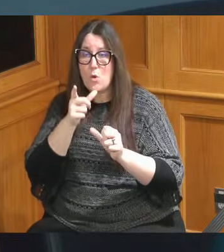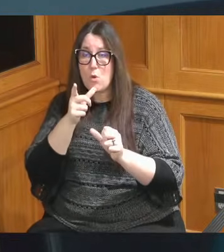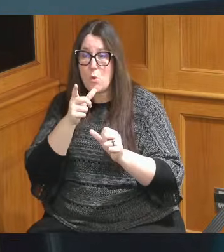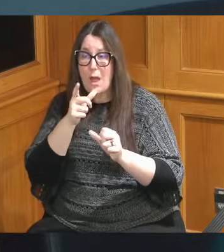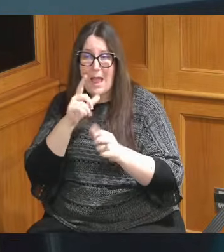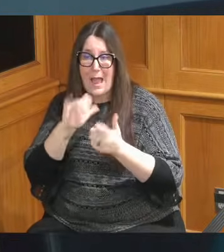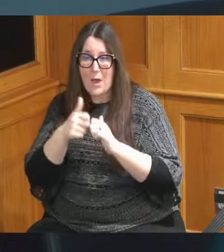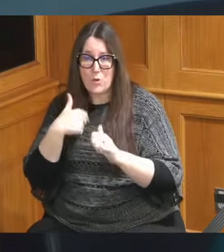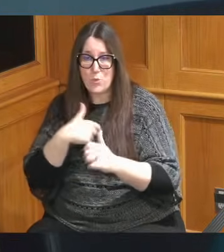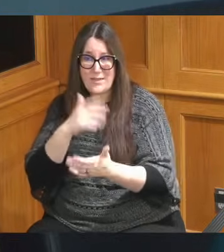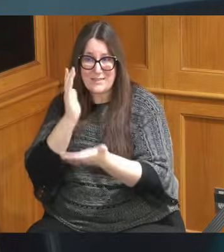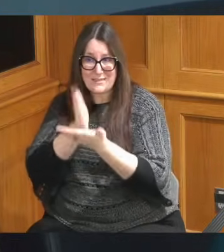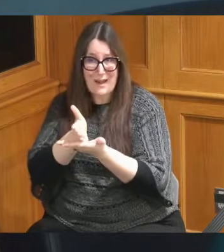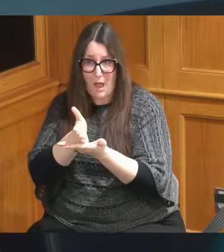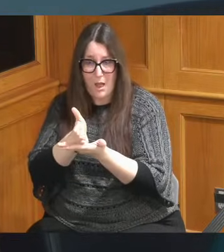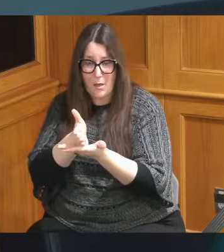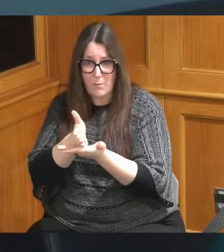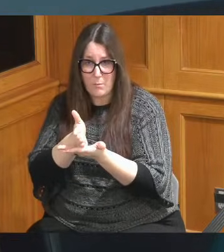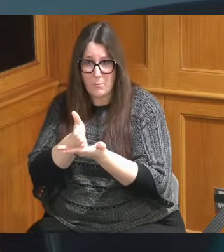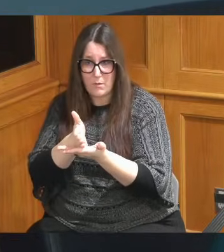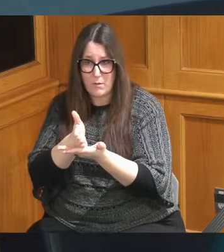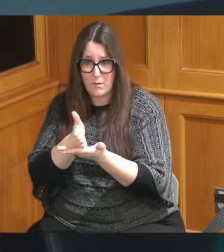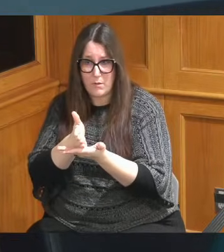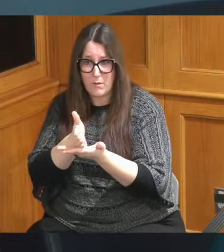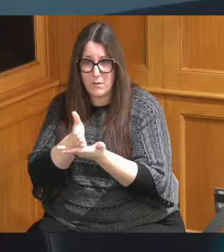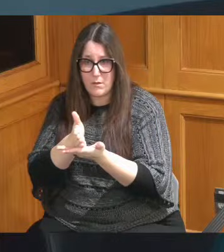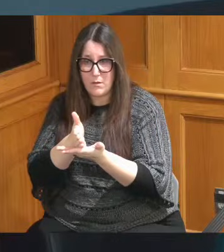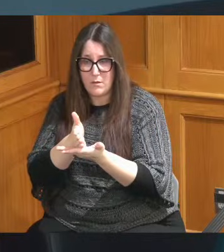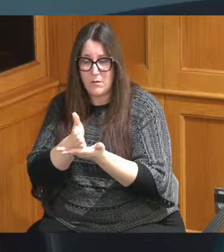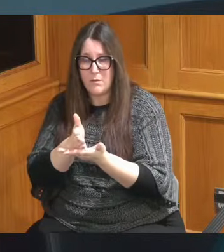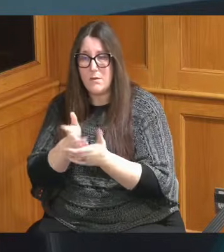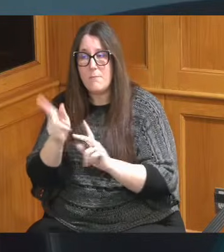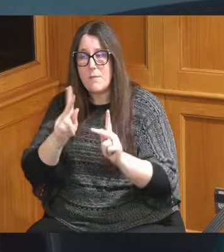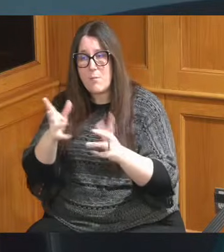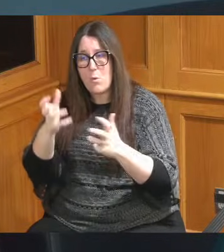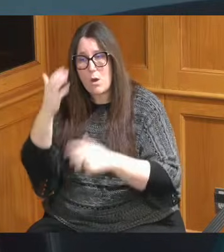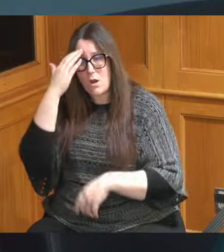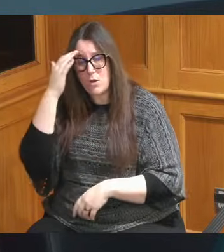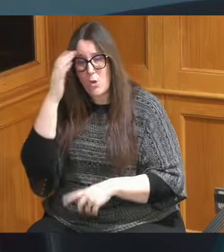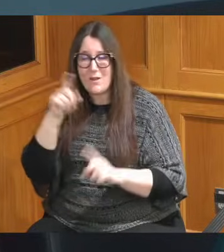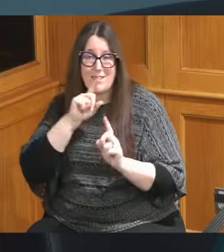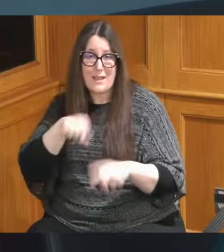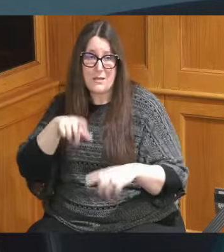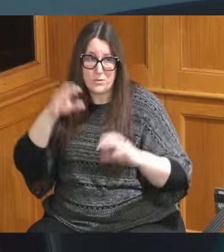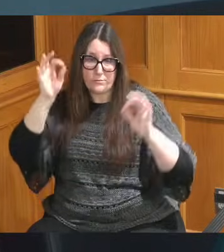we when does it stop is what people want to know. And I don't know the answer to that today, but